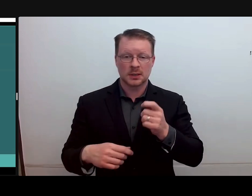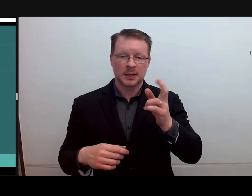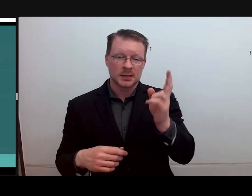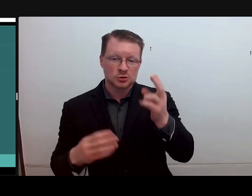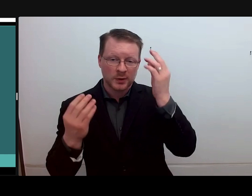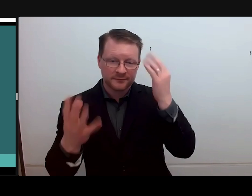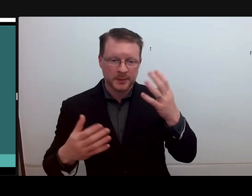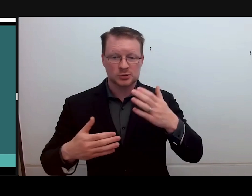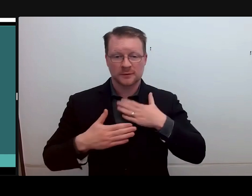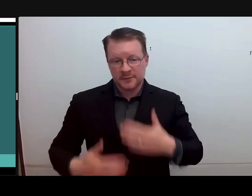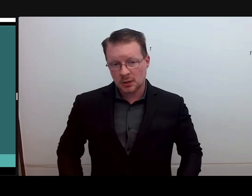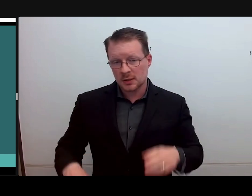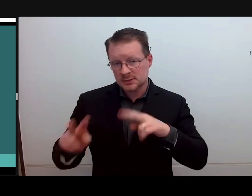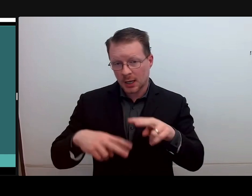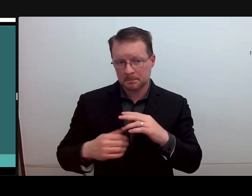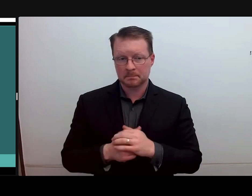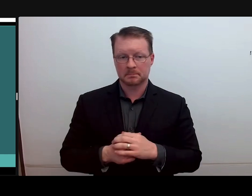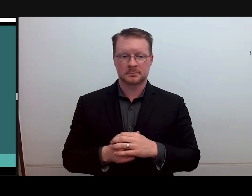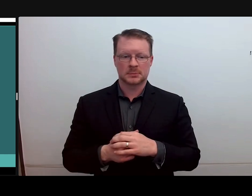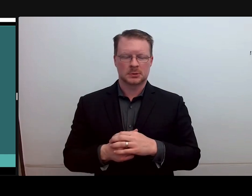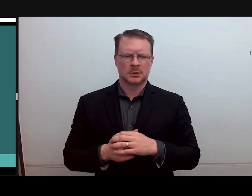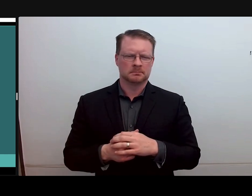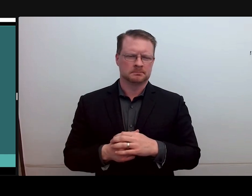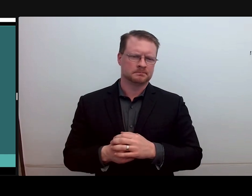with patients and colleagues, assessing